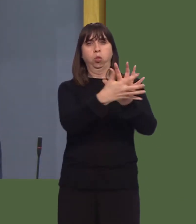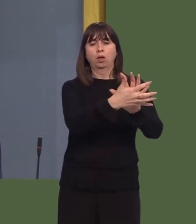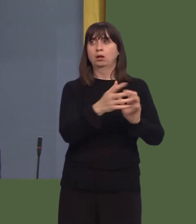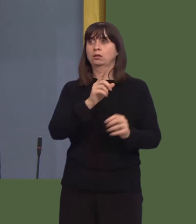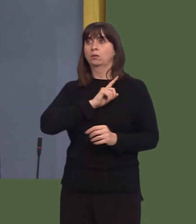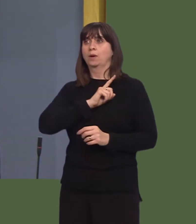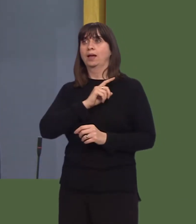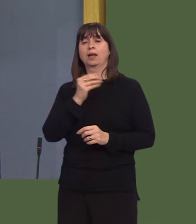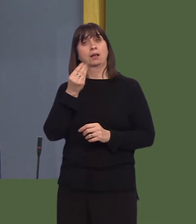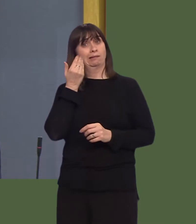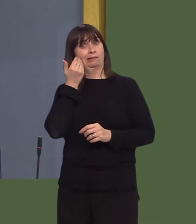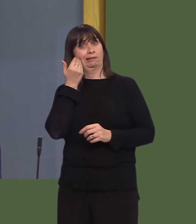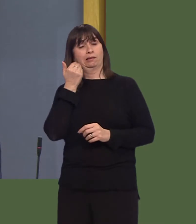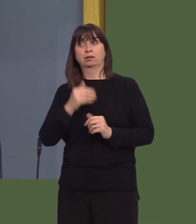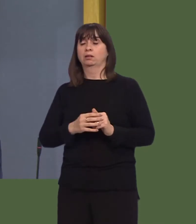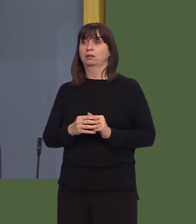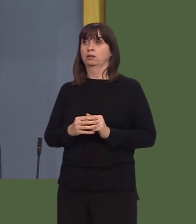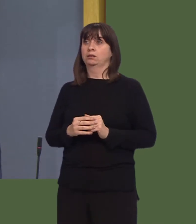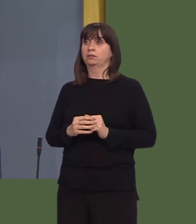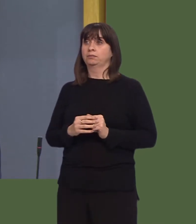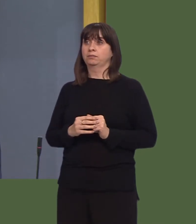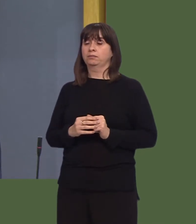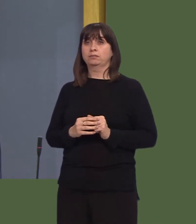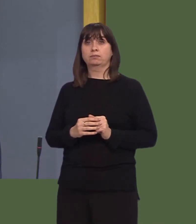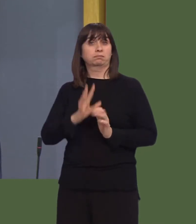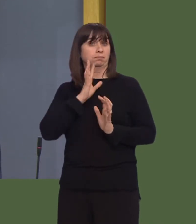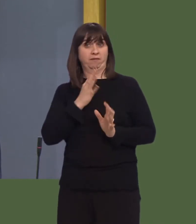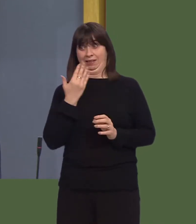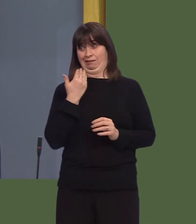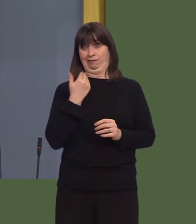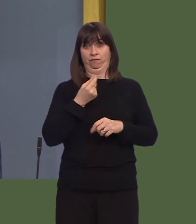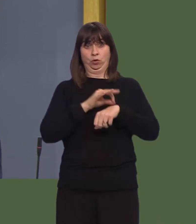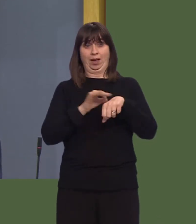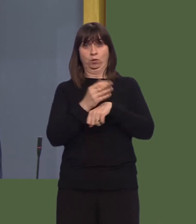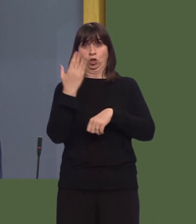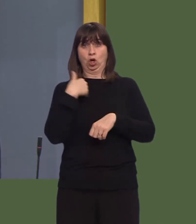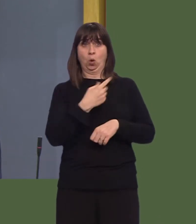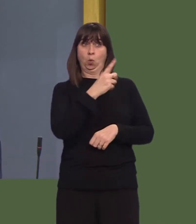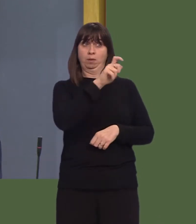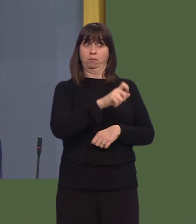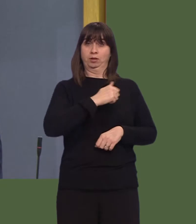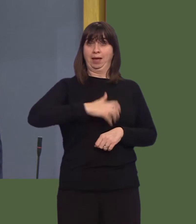Just in the last few hours, I've had a story from a constituent whereby they contacted